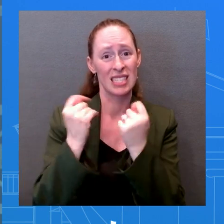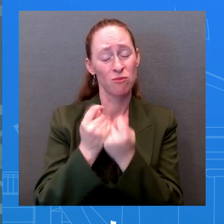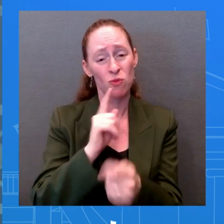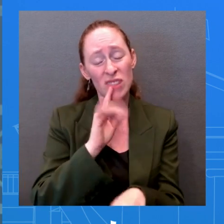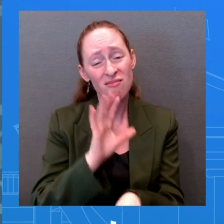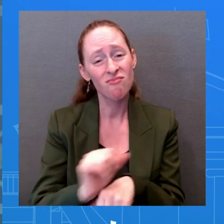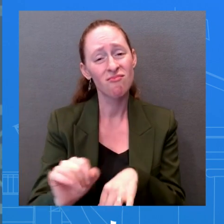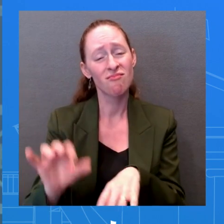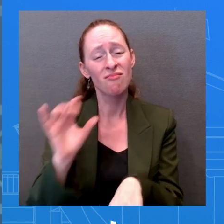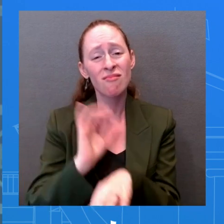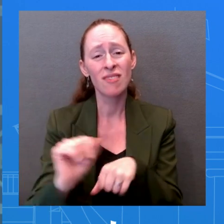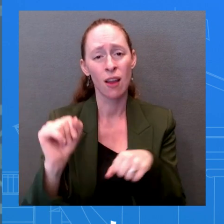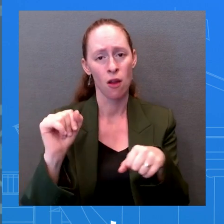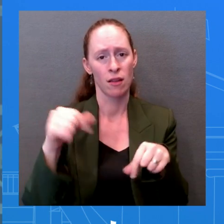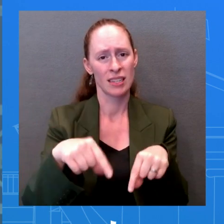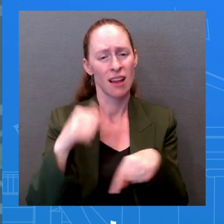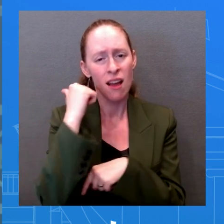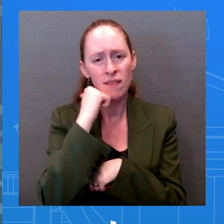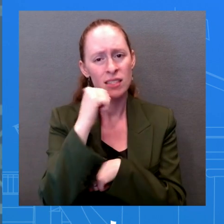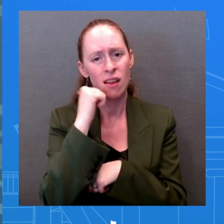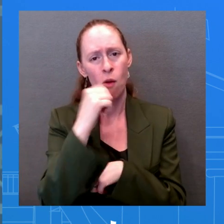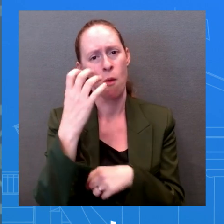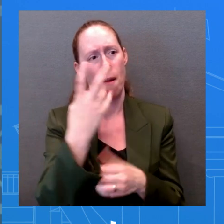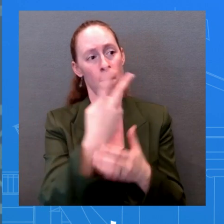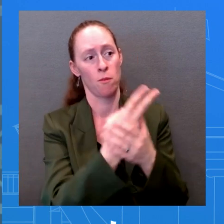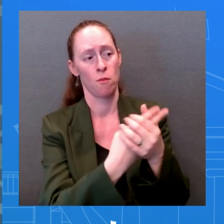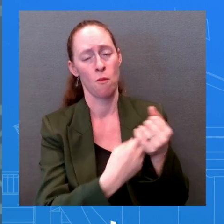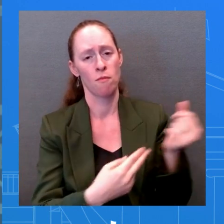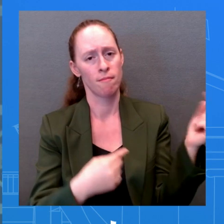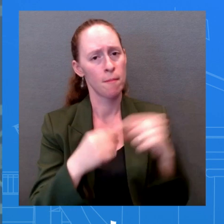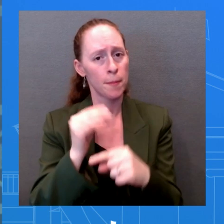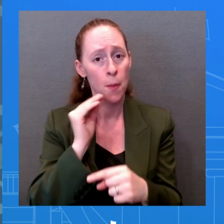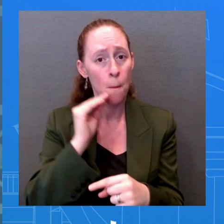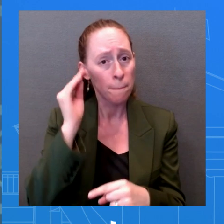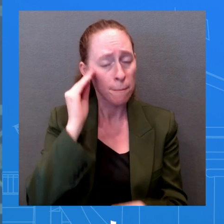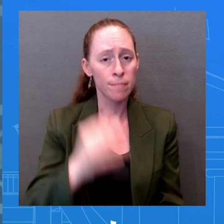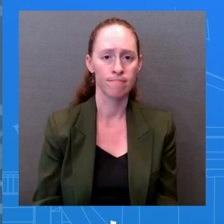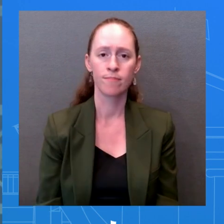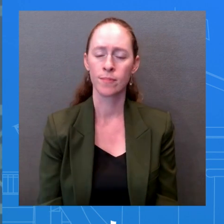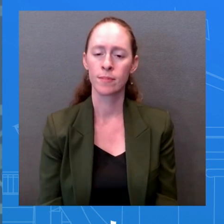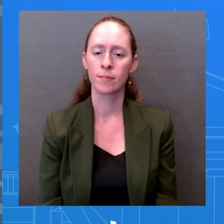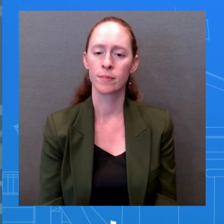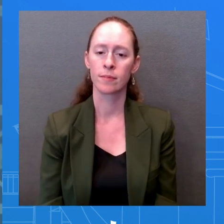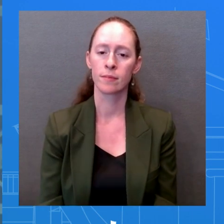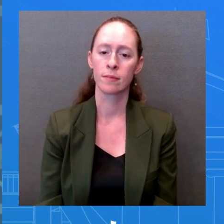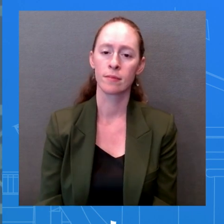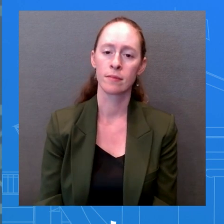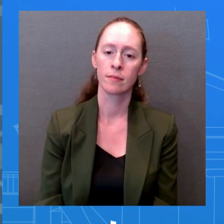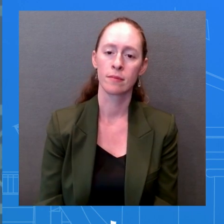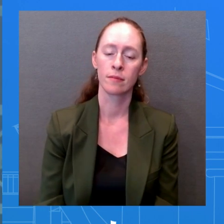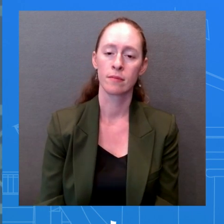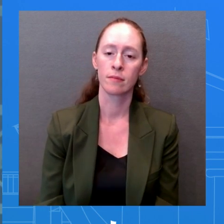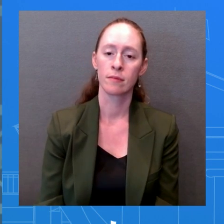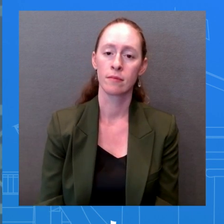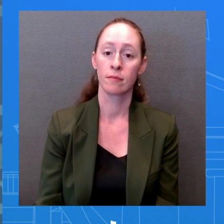One family member was already scheduled to be in town, and the President wanted to meet with both of the families on the same day.